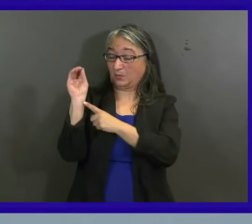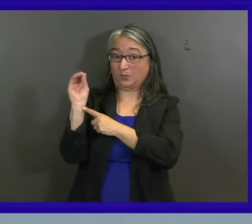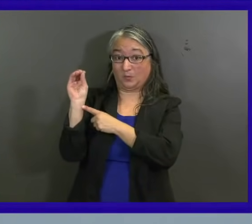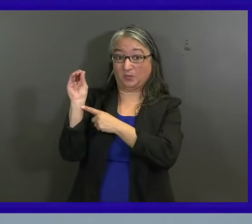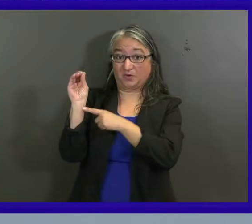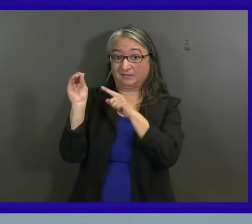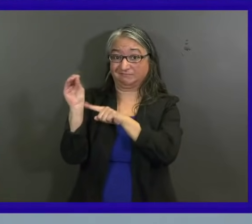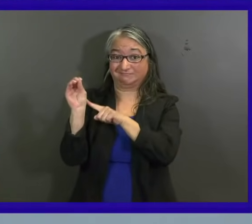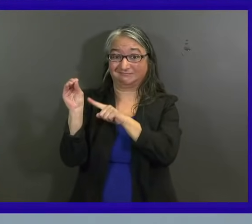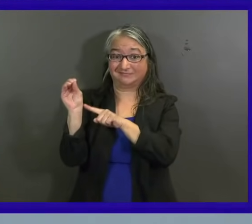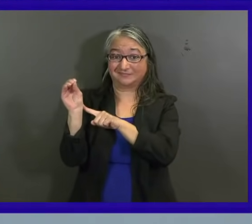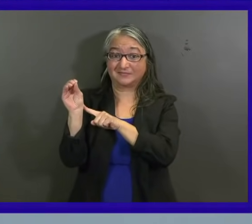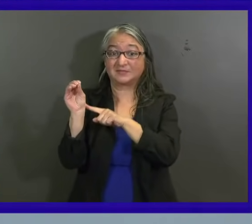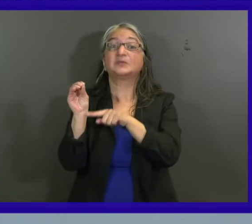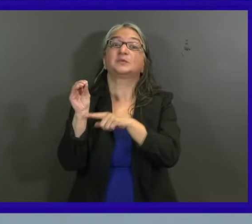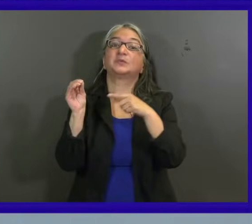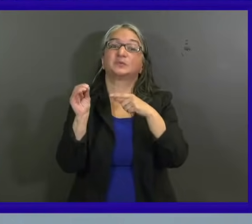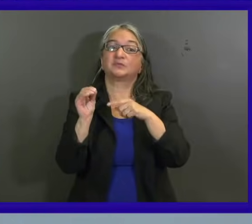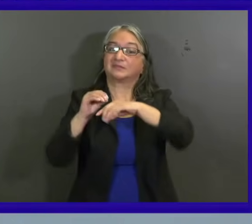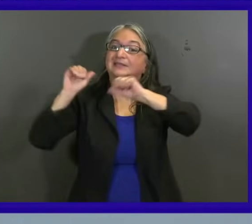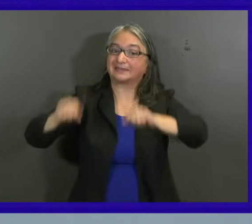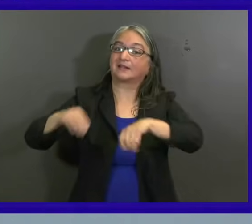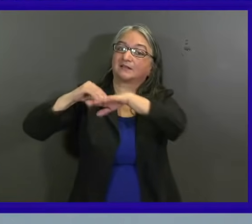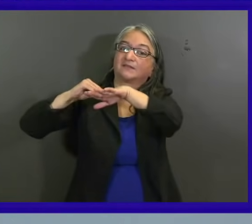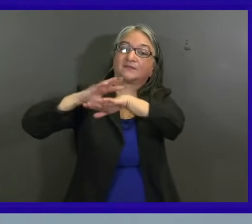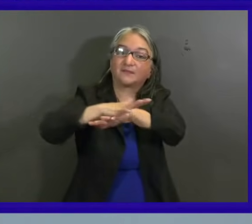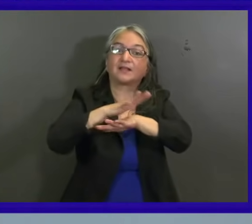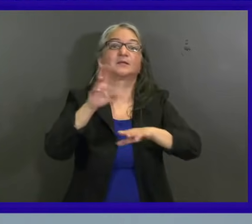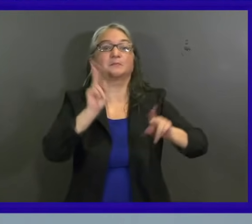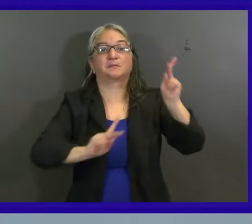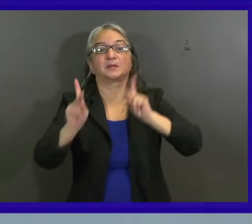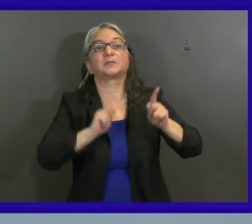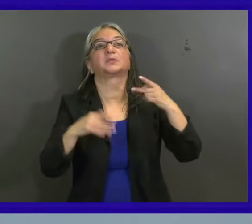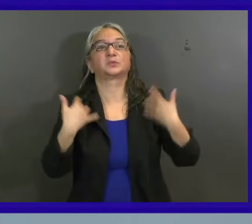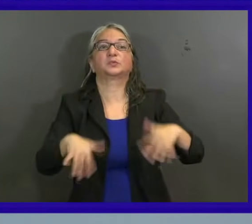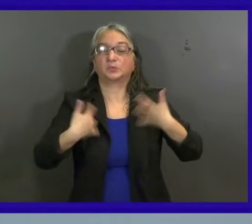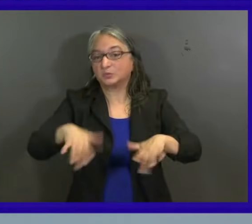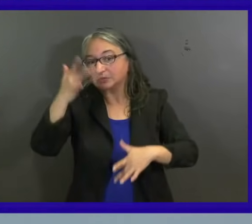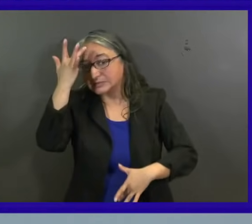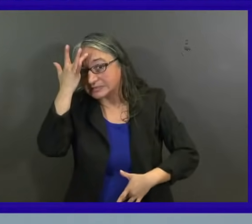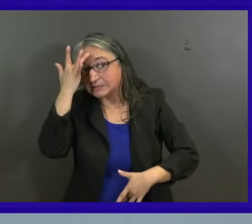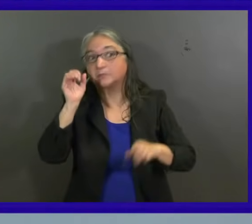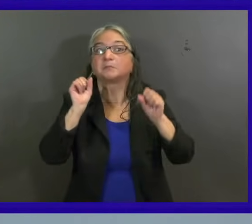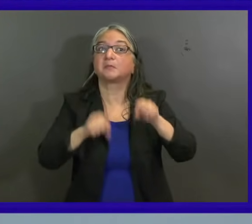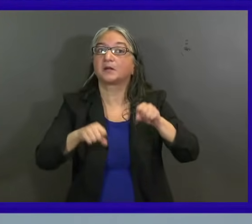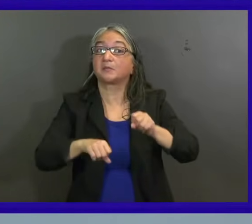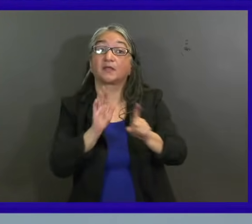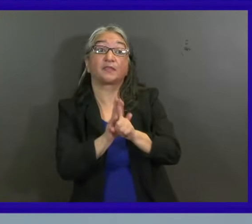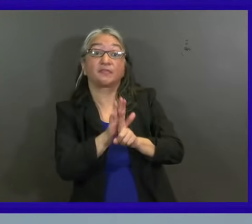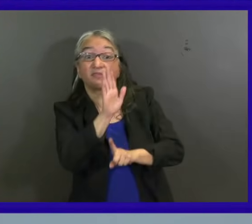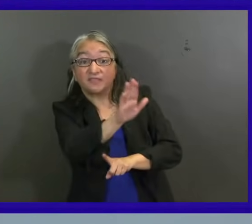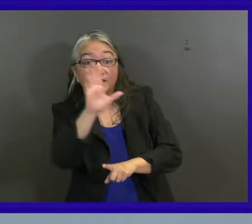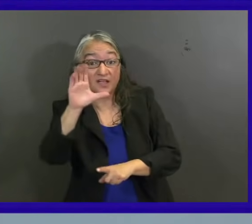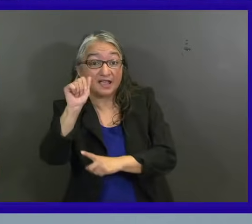at greater risk of illness and people who are more likely to be exposed to covid and especially